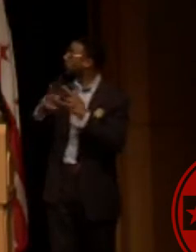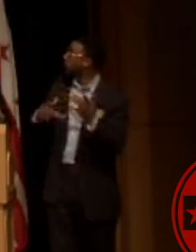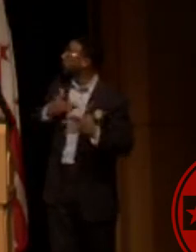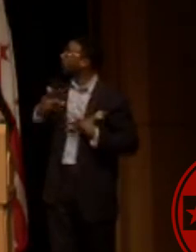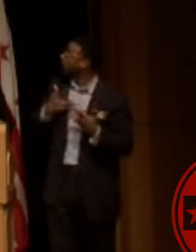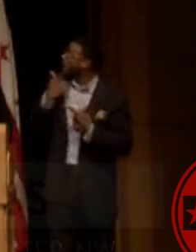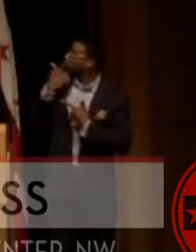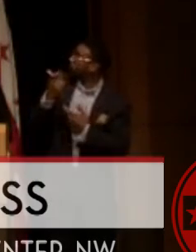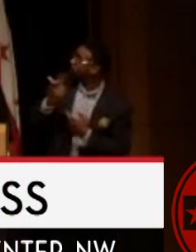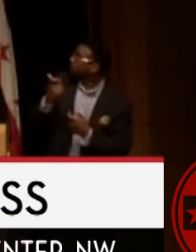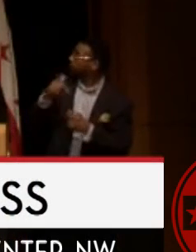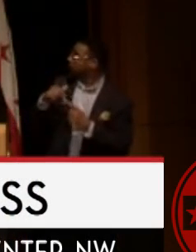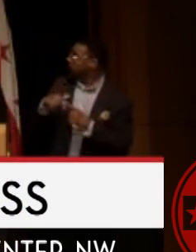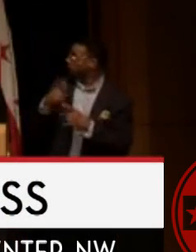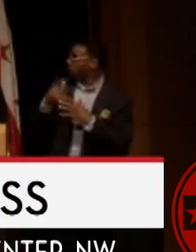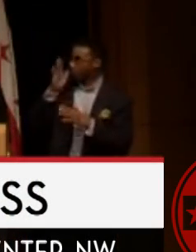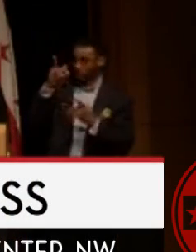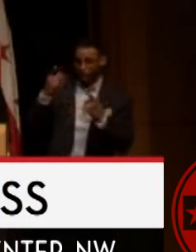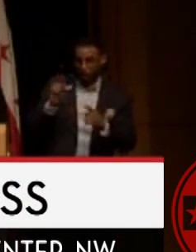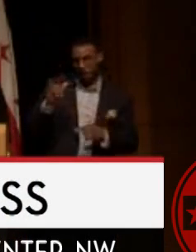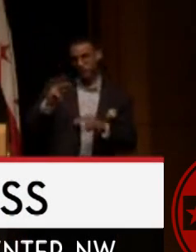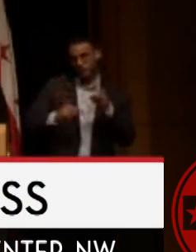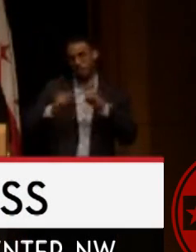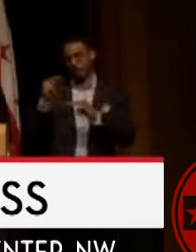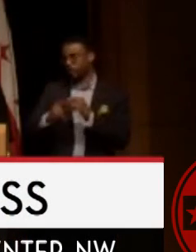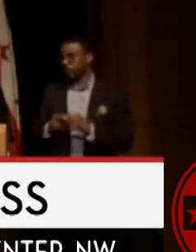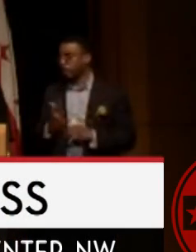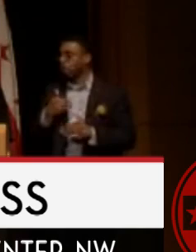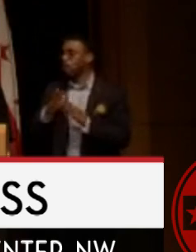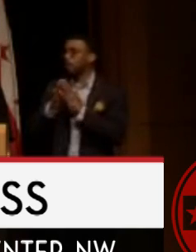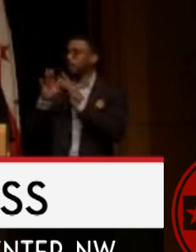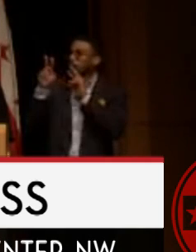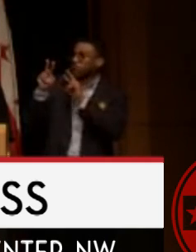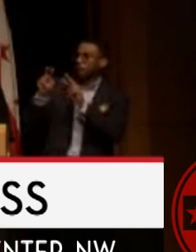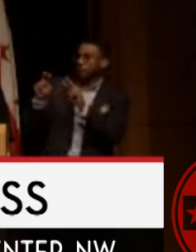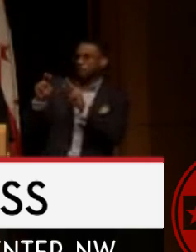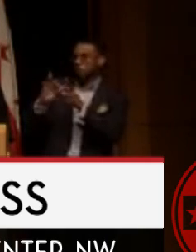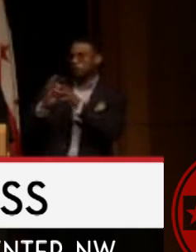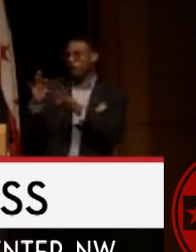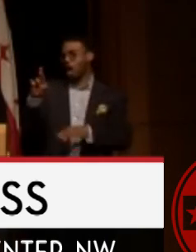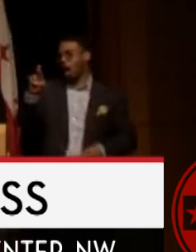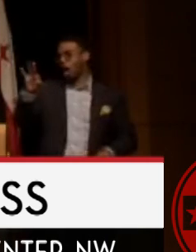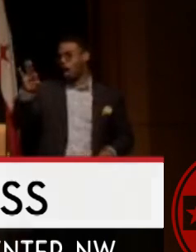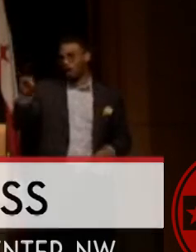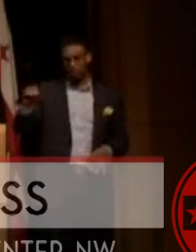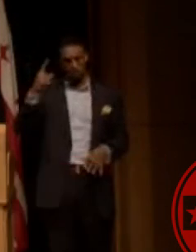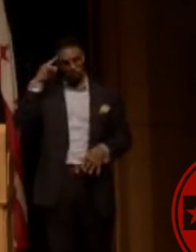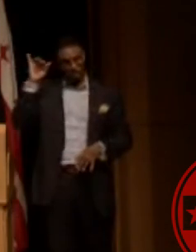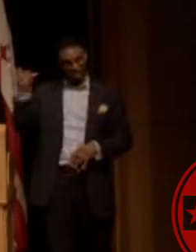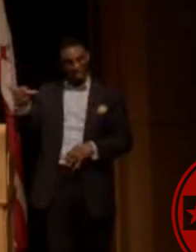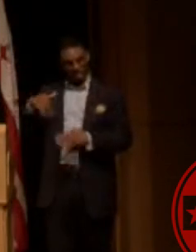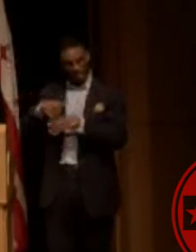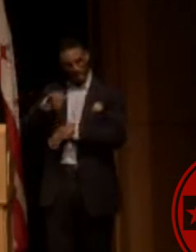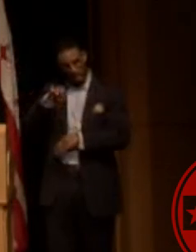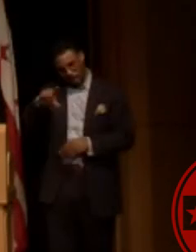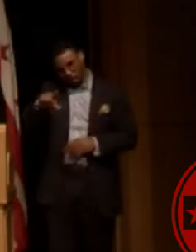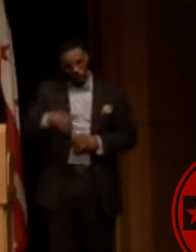INTERESTED IN WHAT WILL HAPPEN IN THAT BUILDING. WE ANTICIPATE RELEASING AN RFO FOR THIS IN APRIL.